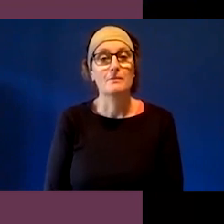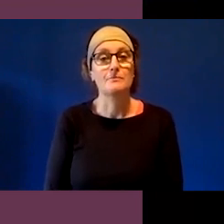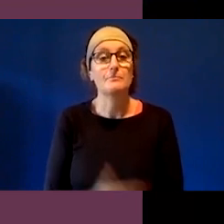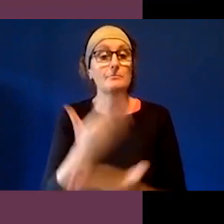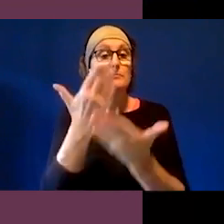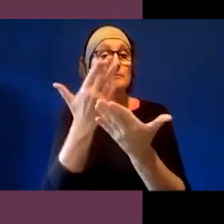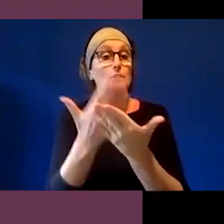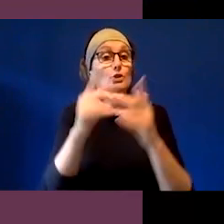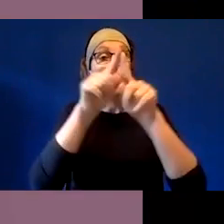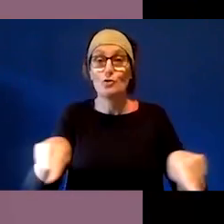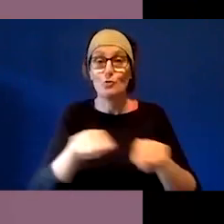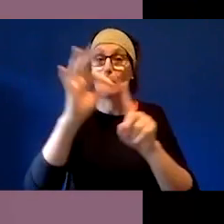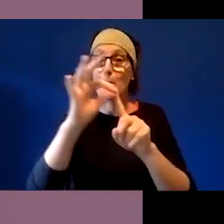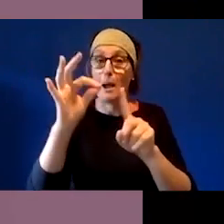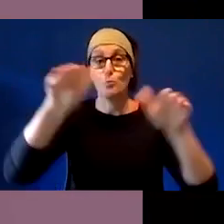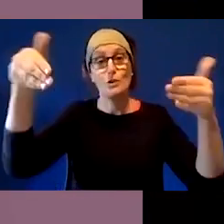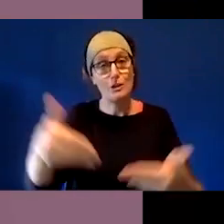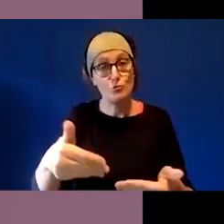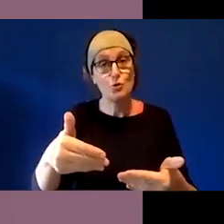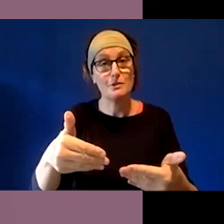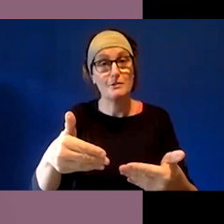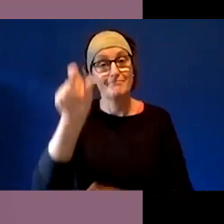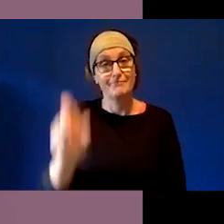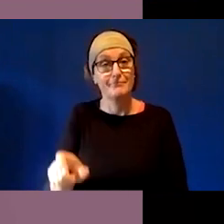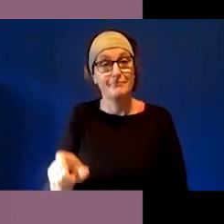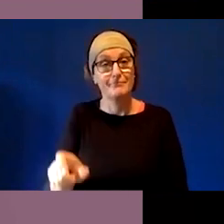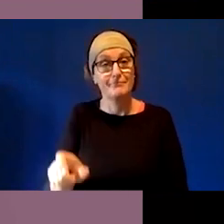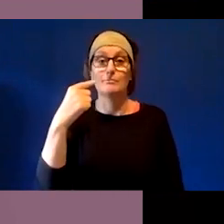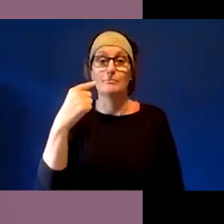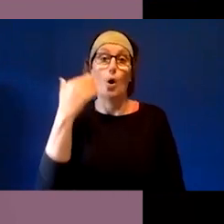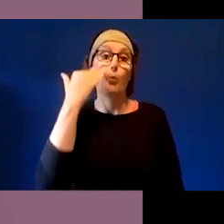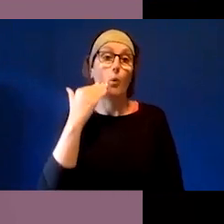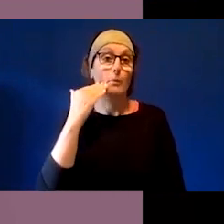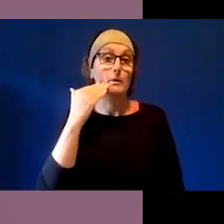slide to introduce our guest speaker. There is text and an image of a woman with dark hair.